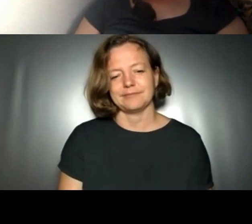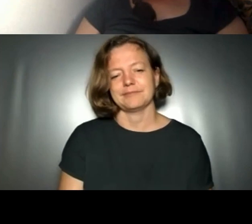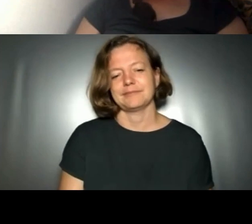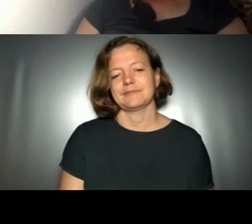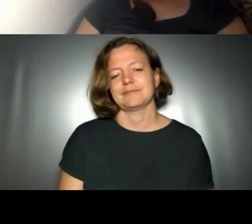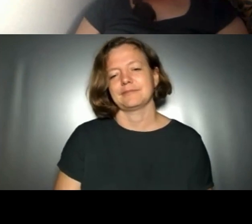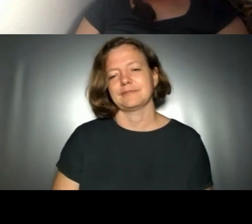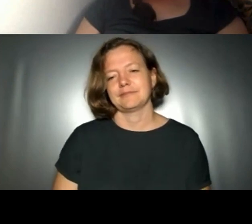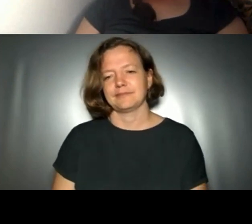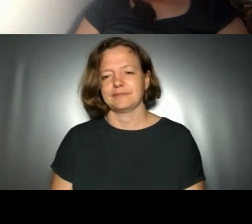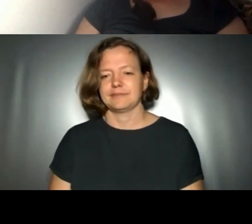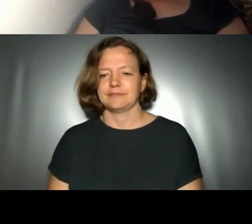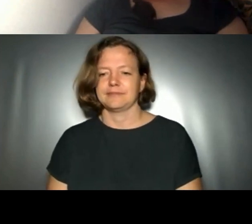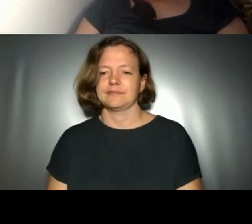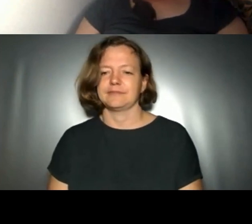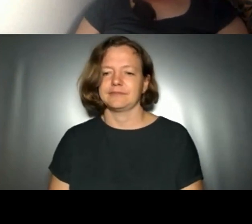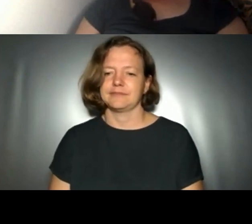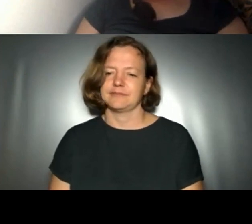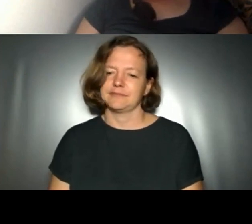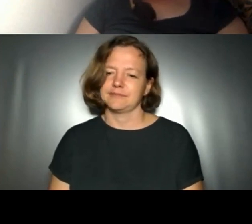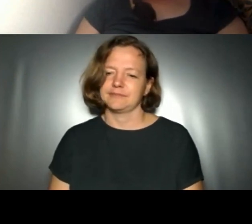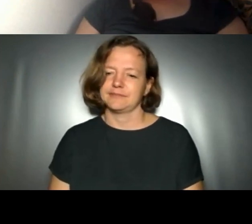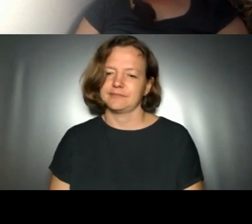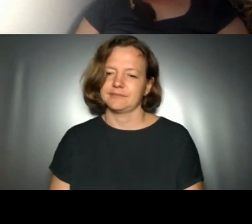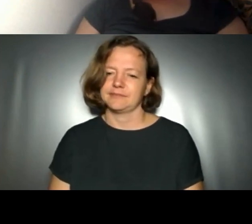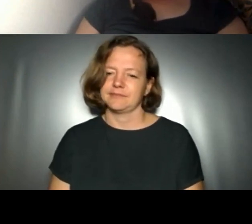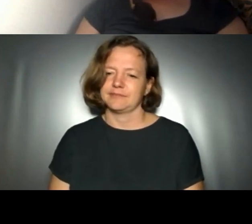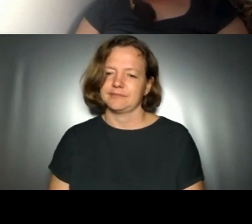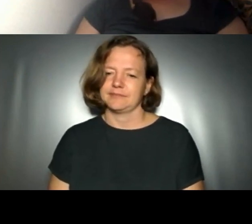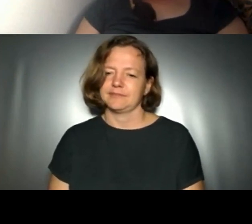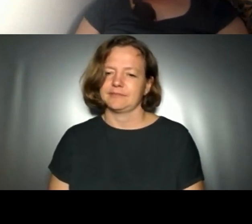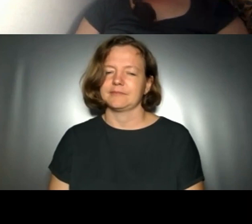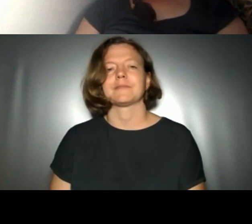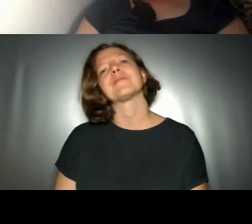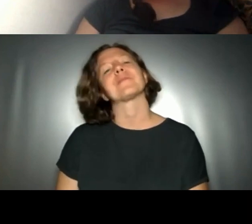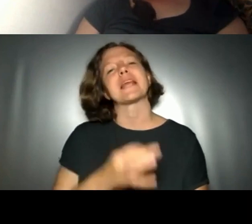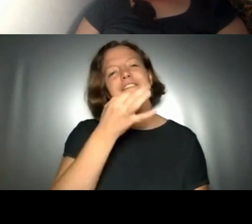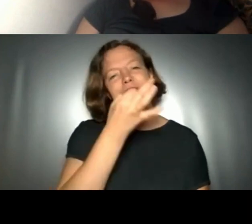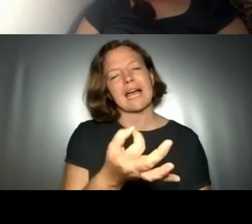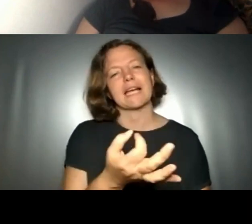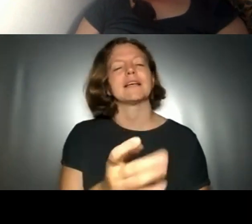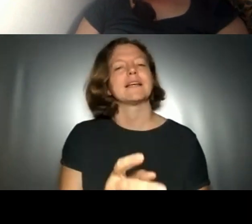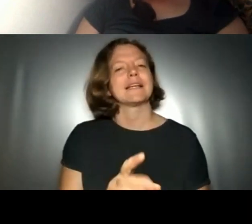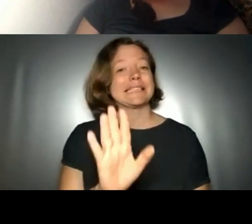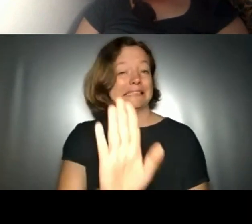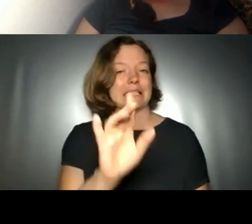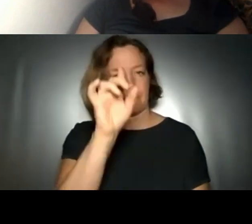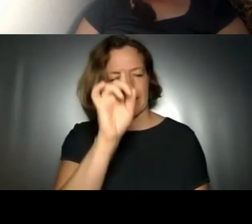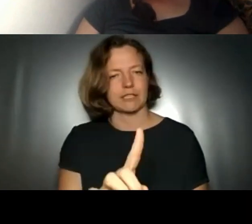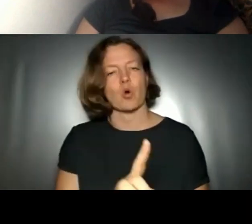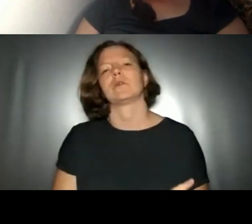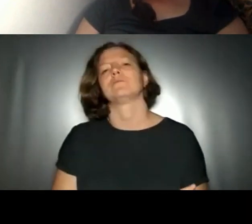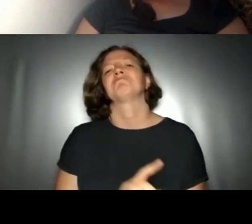"What do you think crip artists can do themselves to find more opportunities that are safe and welcoming?"